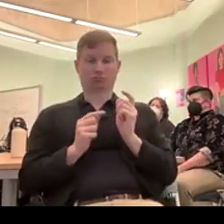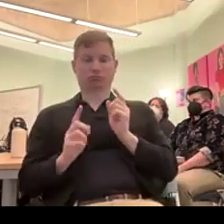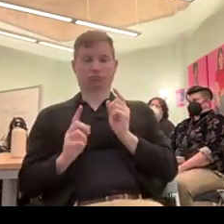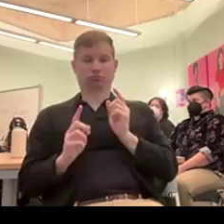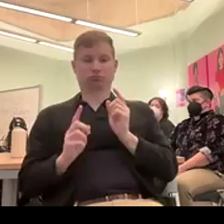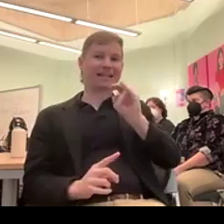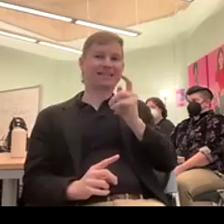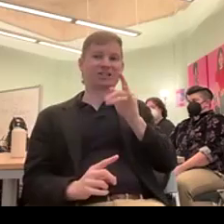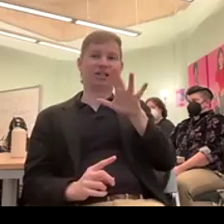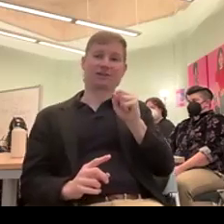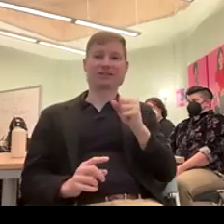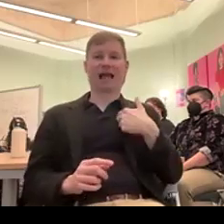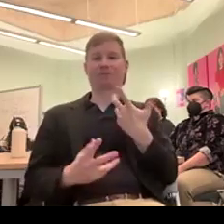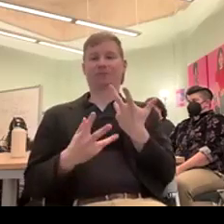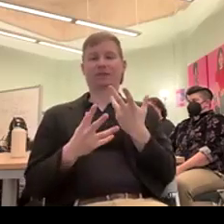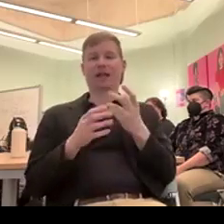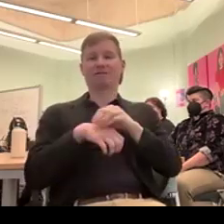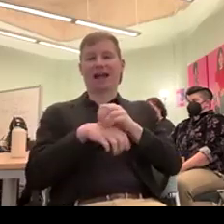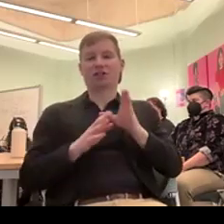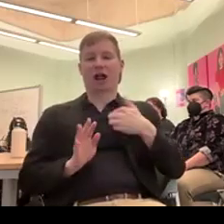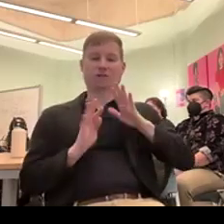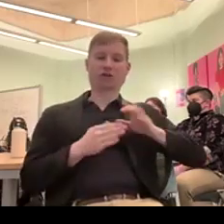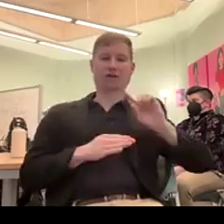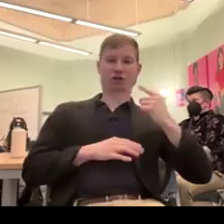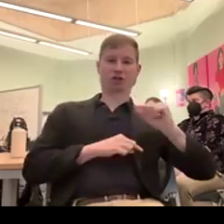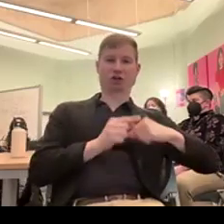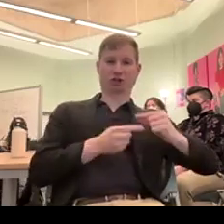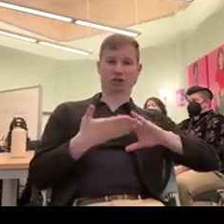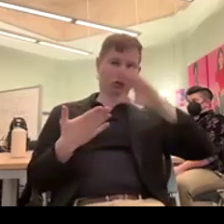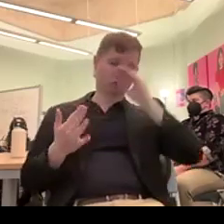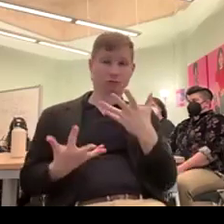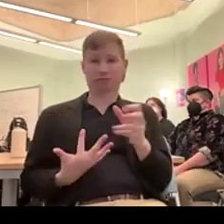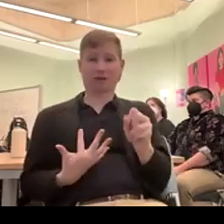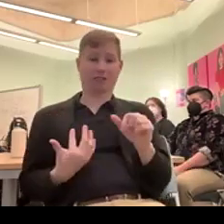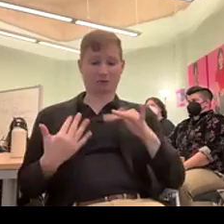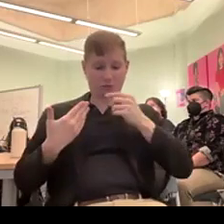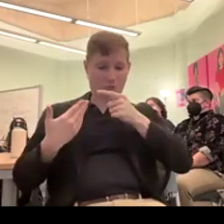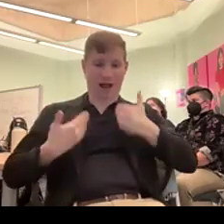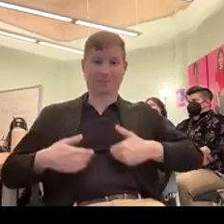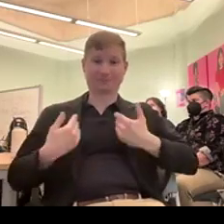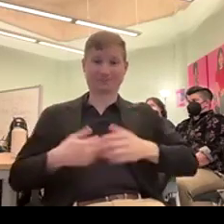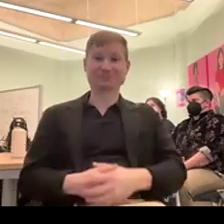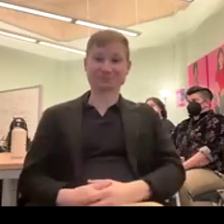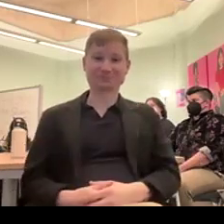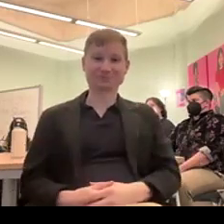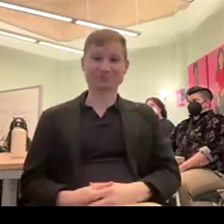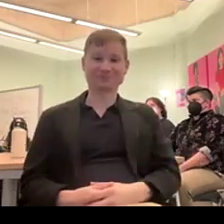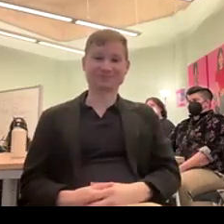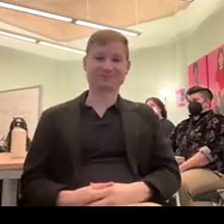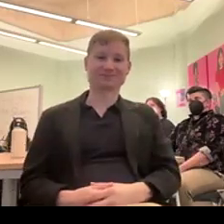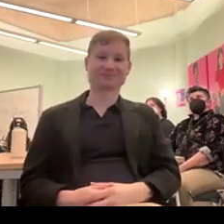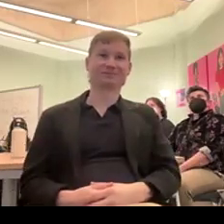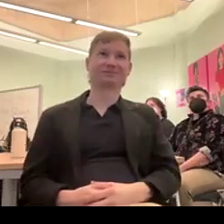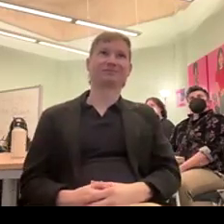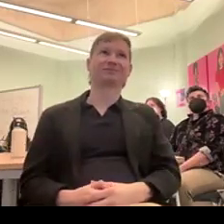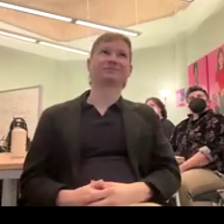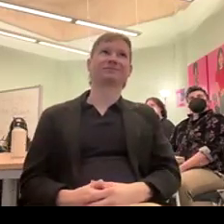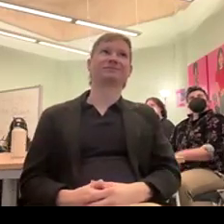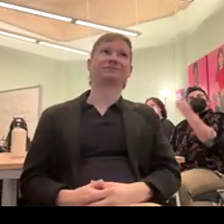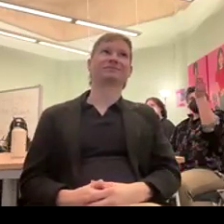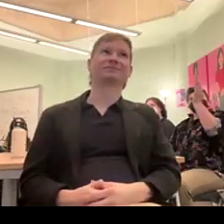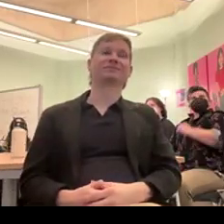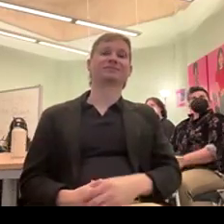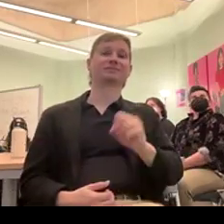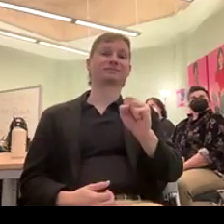initiatives. So, I'm, you know, an advisor. I will focus on first-gen students, and yeah, that's me.